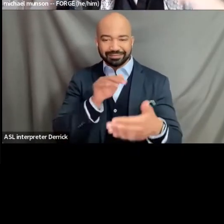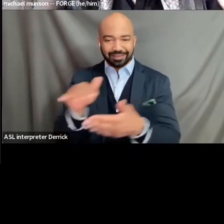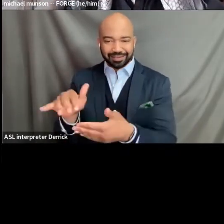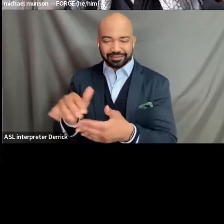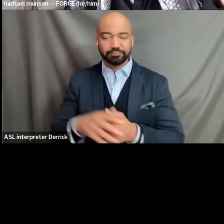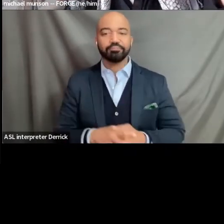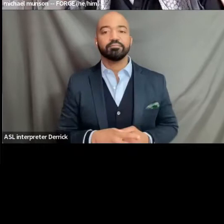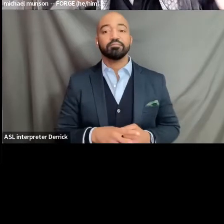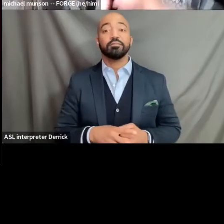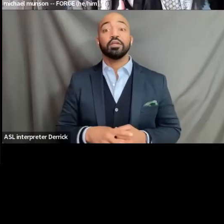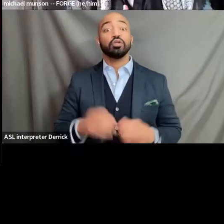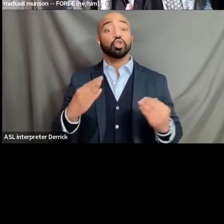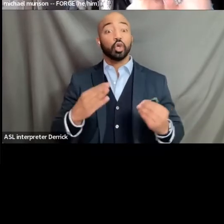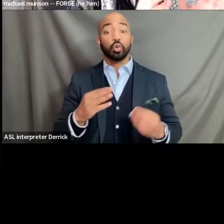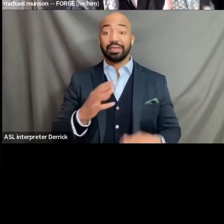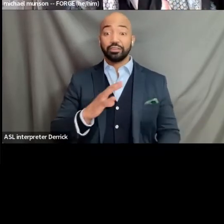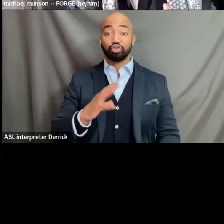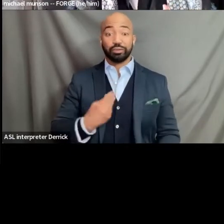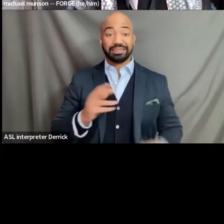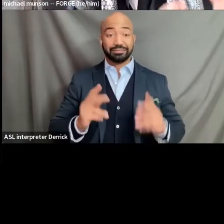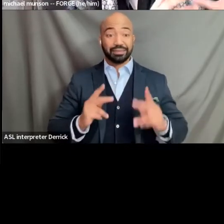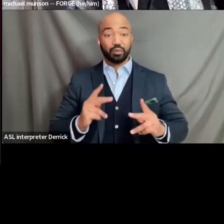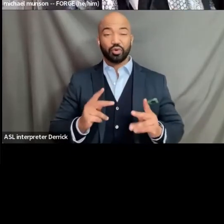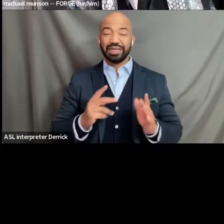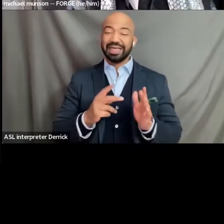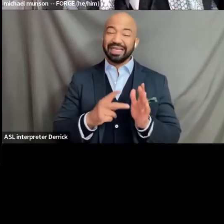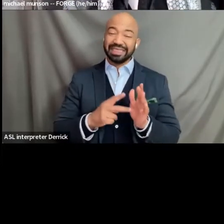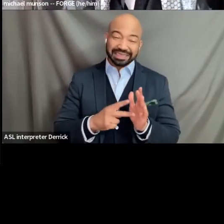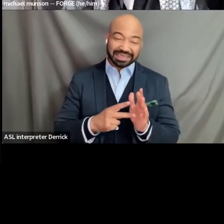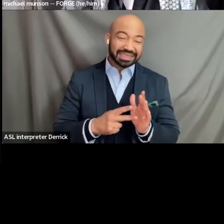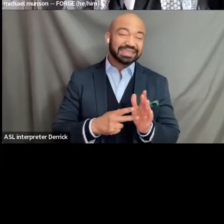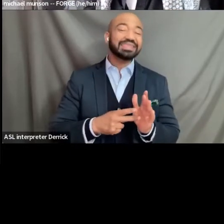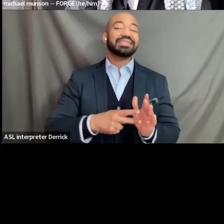it's double the highest on the ACEs of the non-trans population.